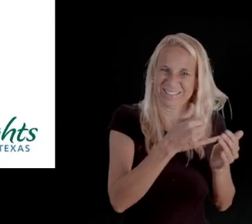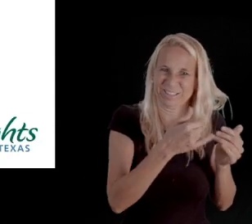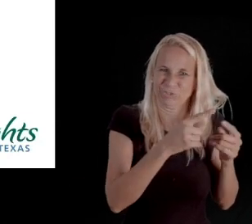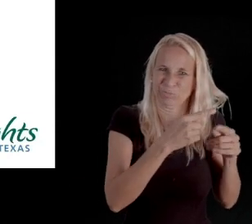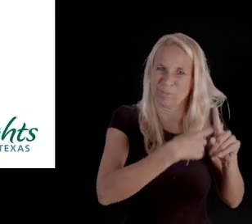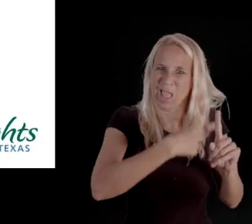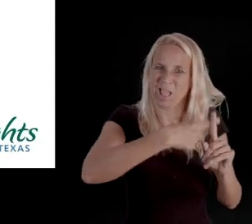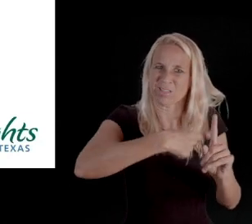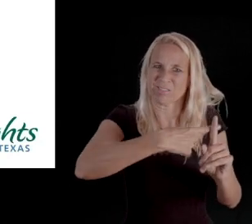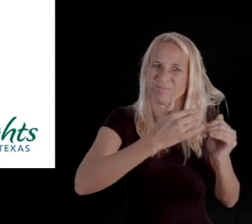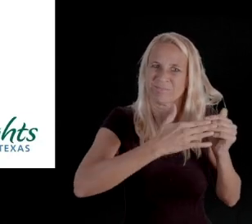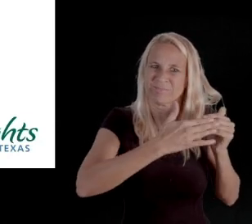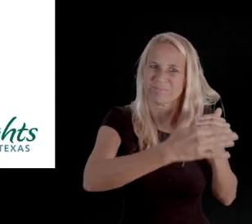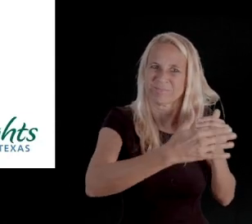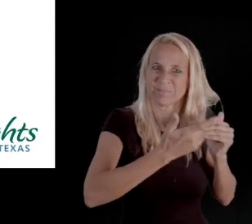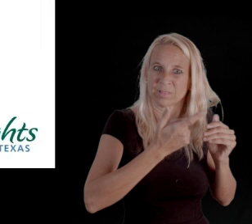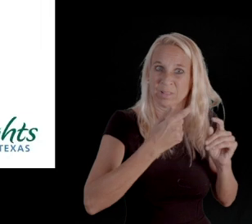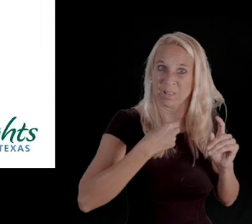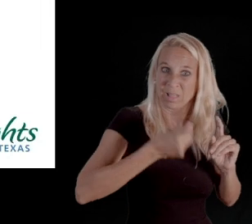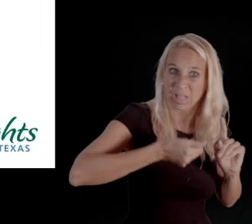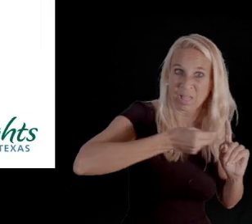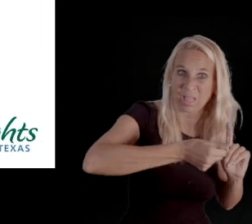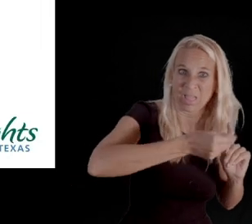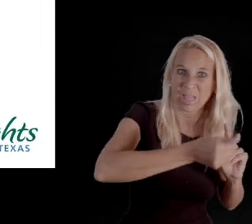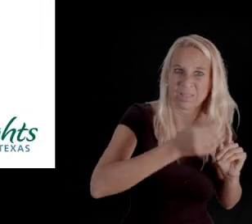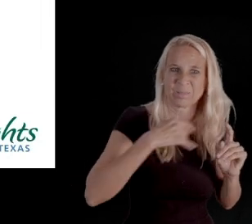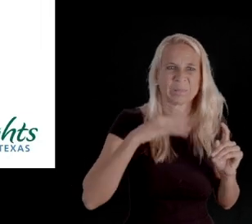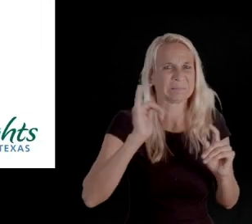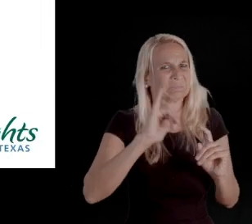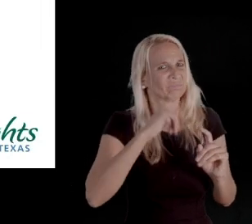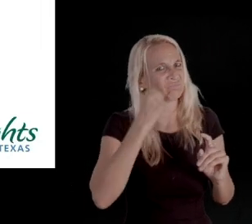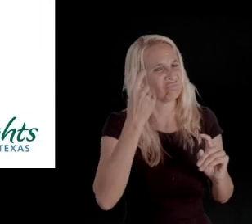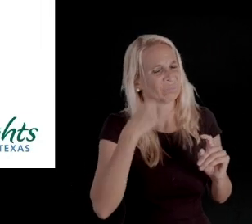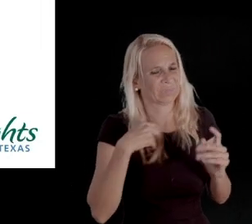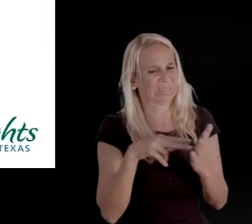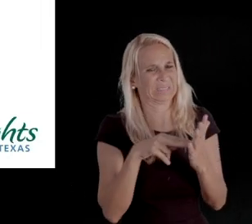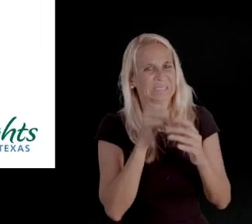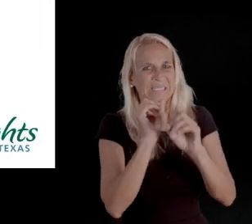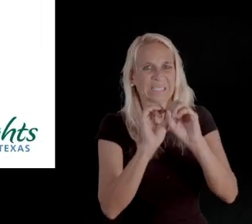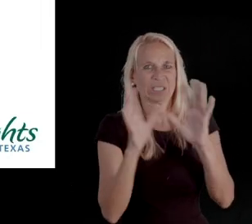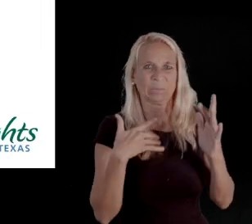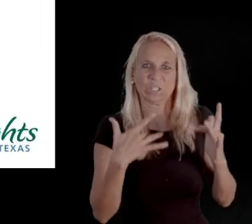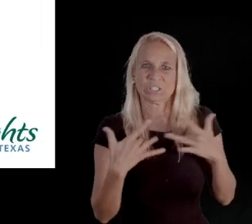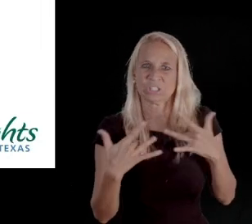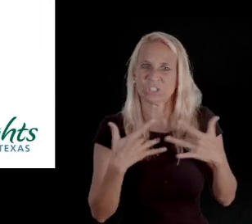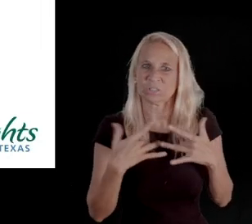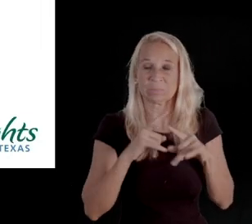months long process. So I wouldn't be too concerned about the language. Again, we've never seen it done,